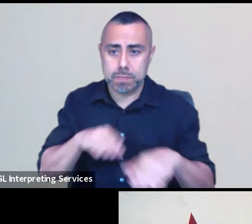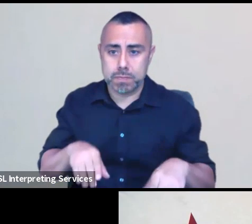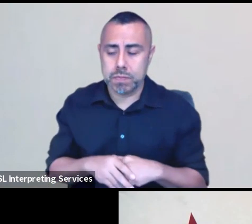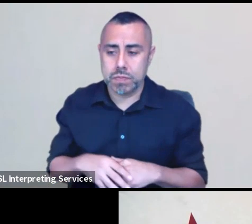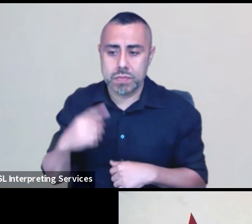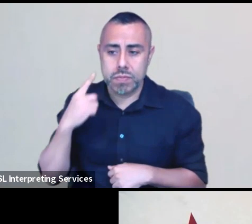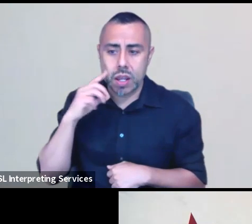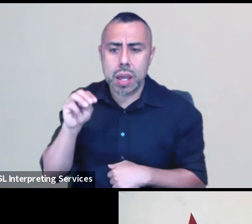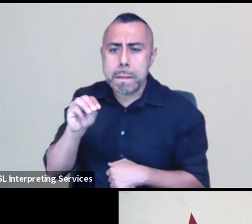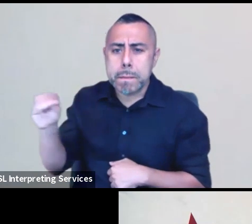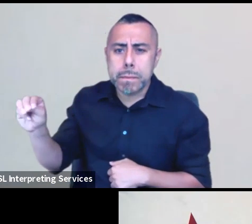I'm frozen, too.